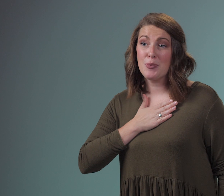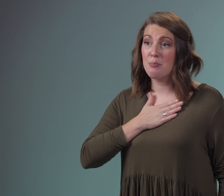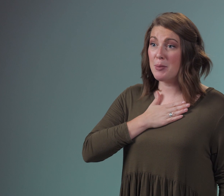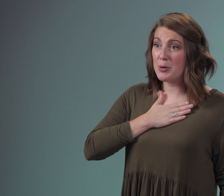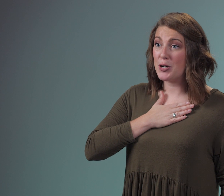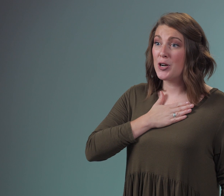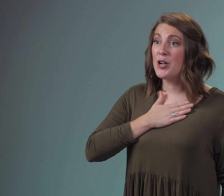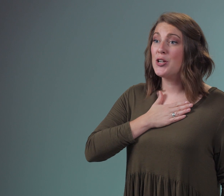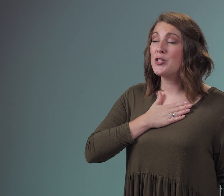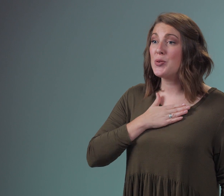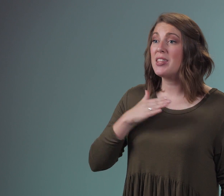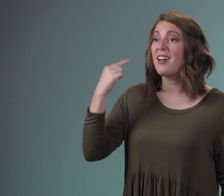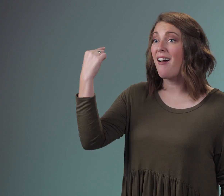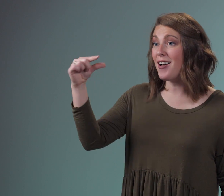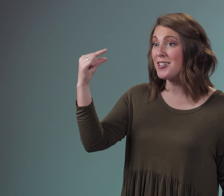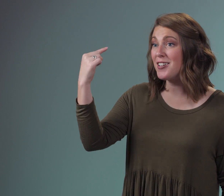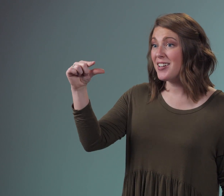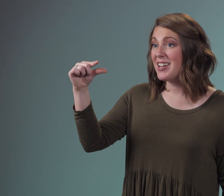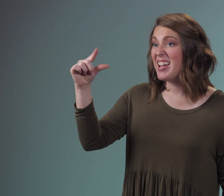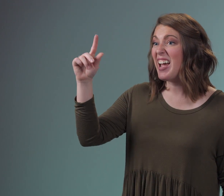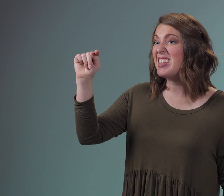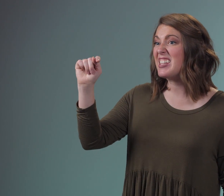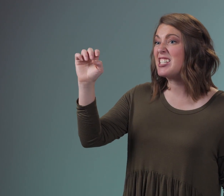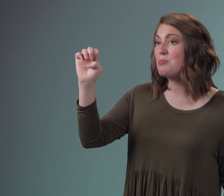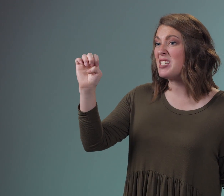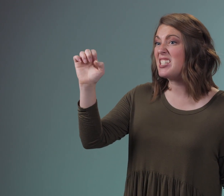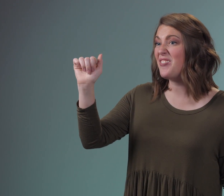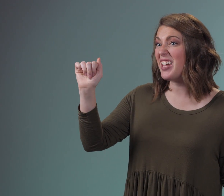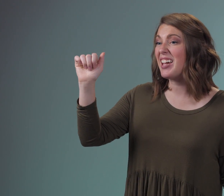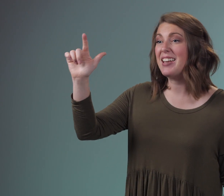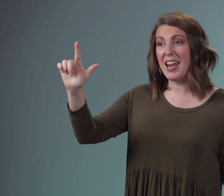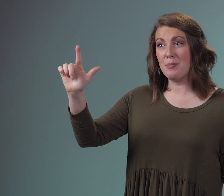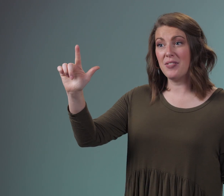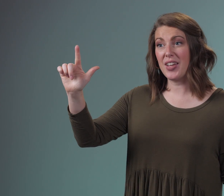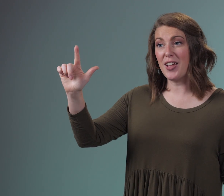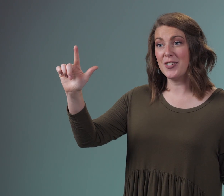Remember you're doing the color and then the specific name of the color.